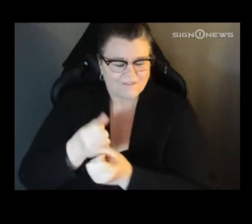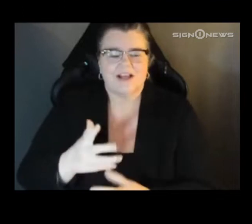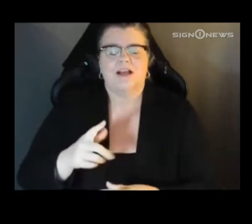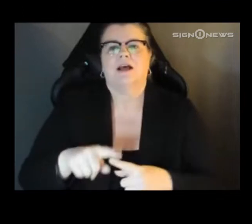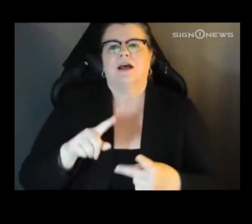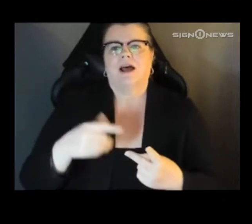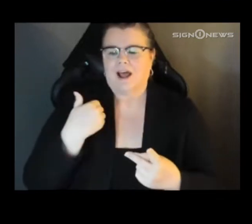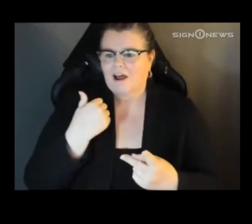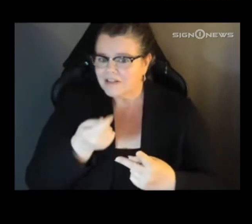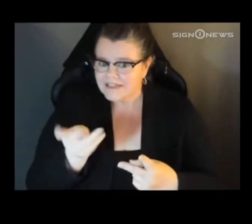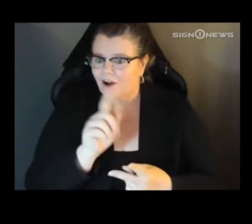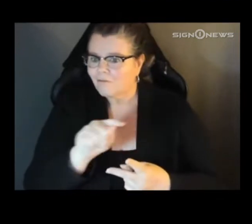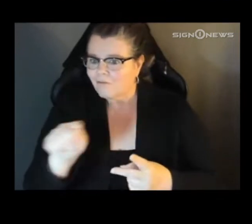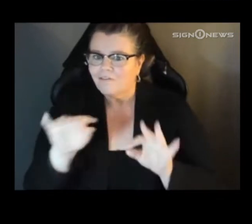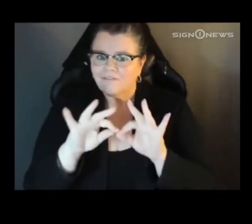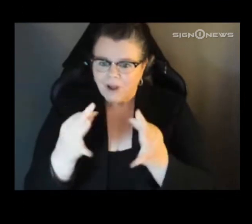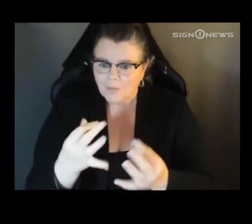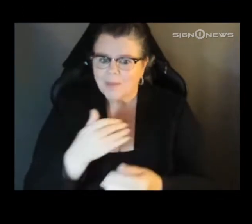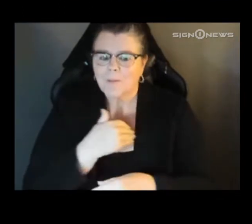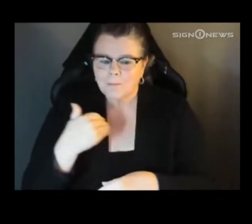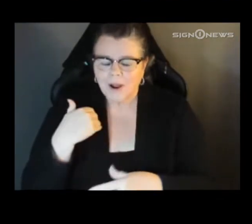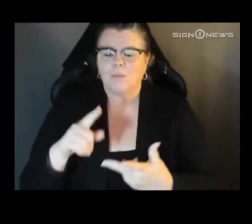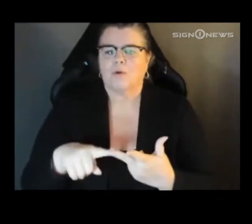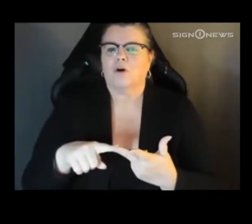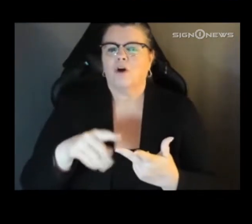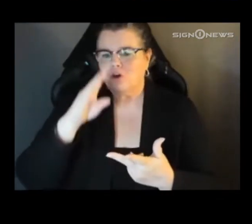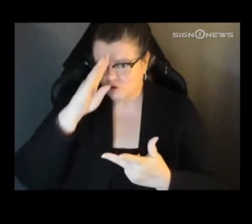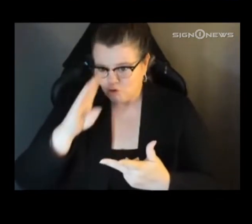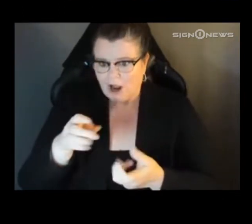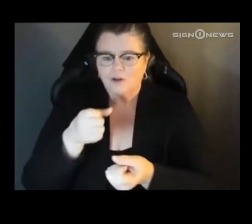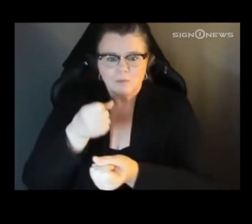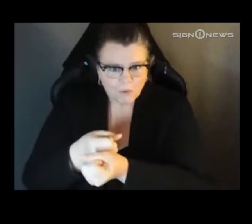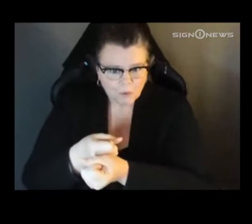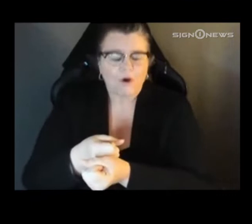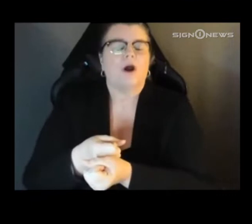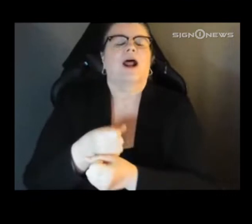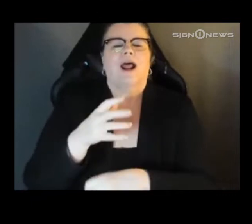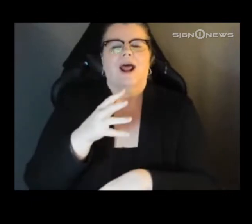welcome a couple state employees and other supporters and allies thank you all right